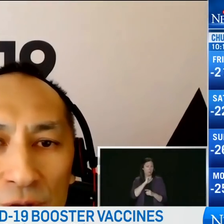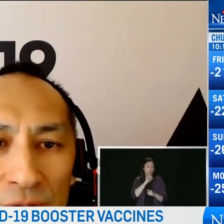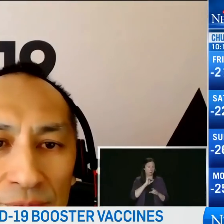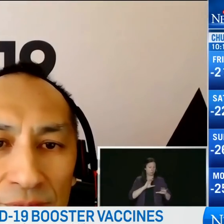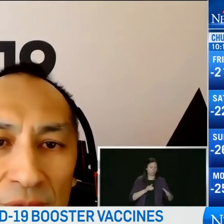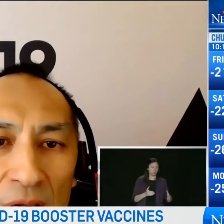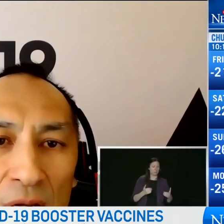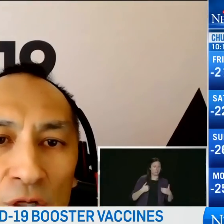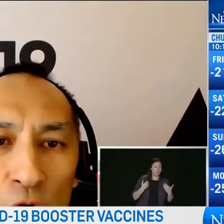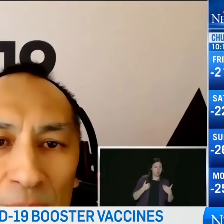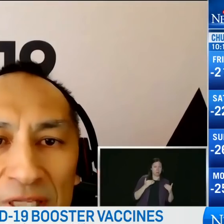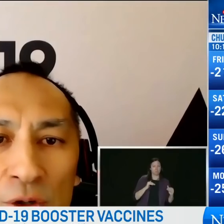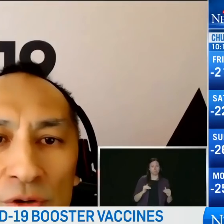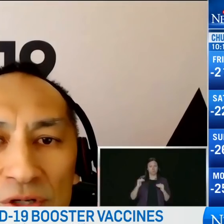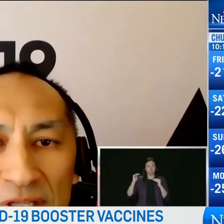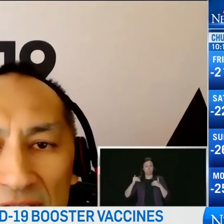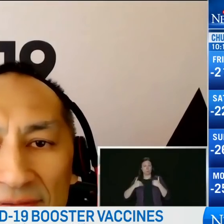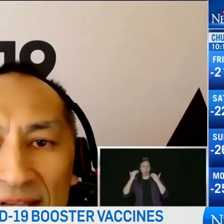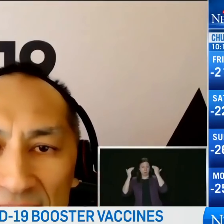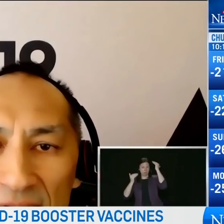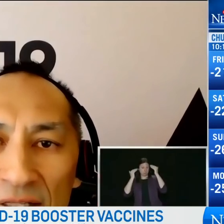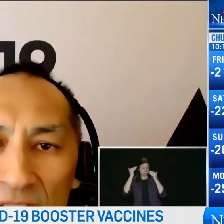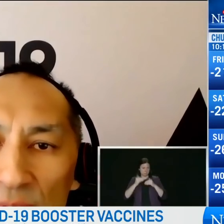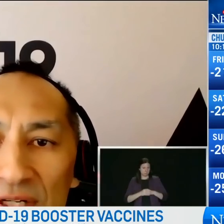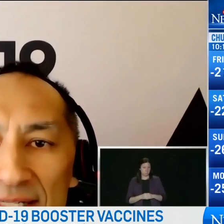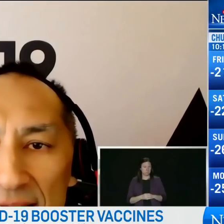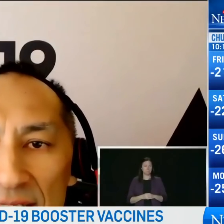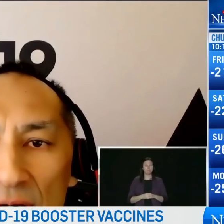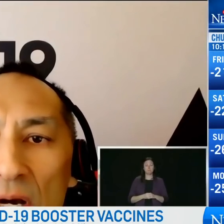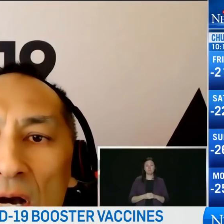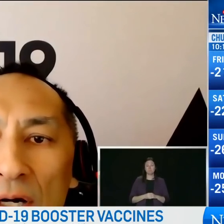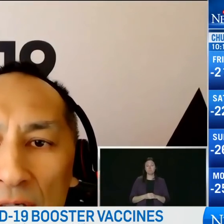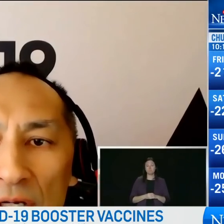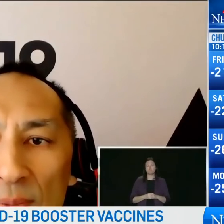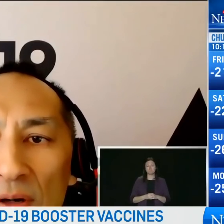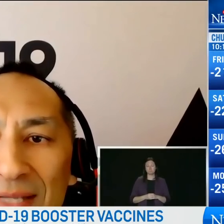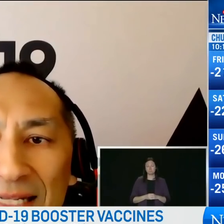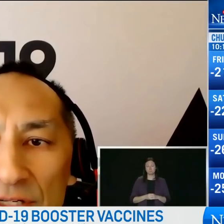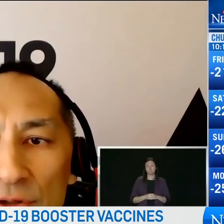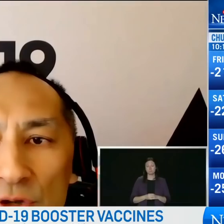RECOMMENDATIONS ON THE USE OF